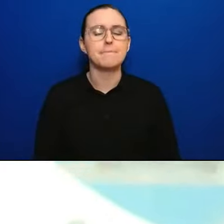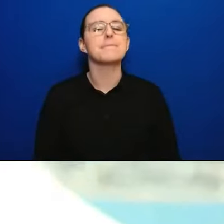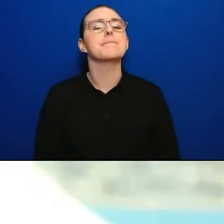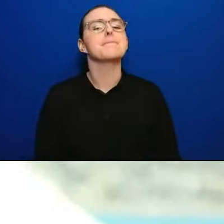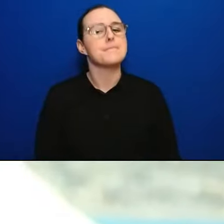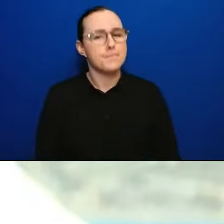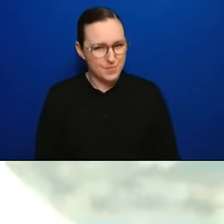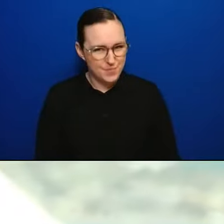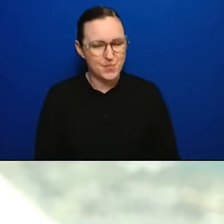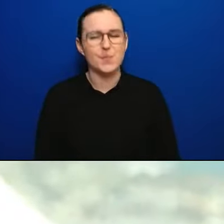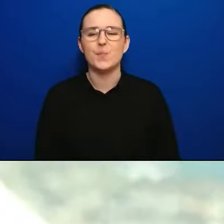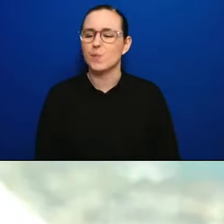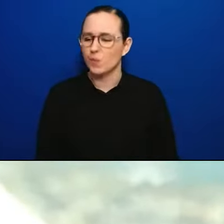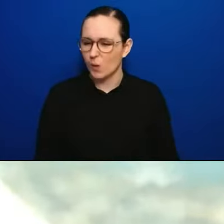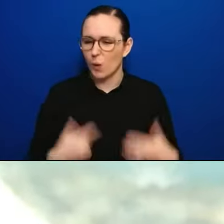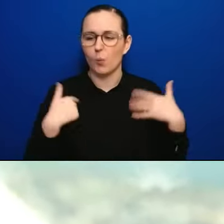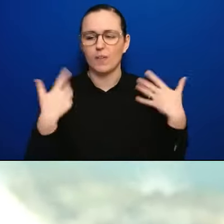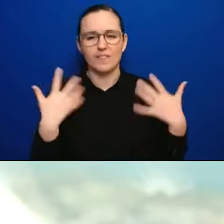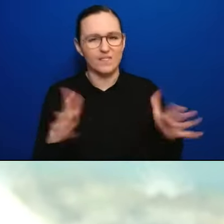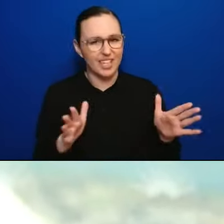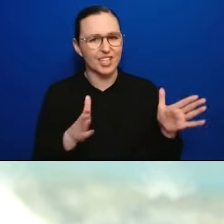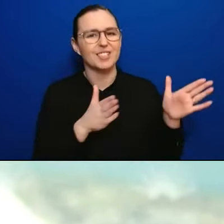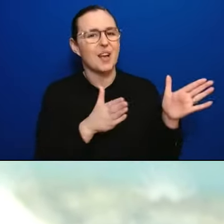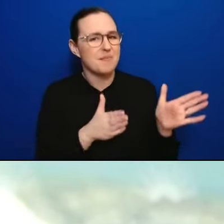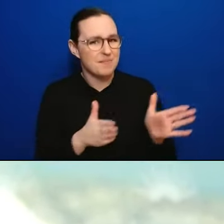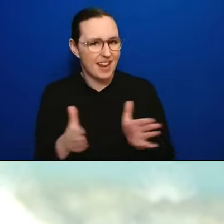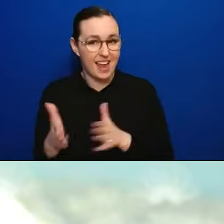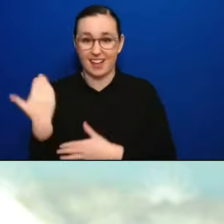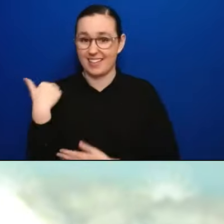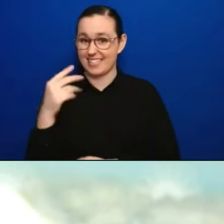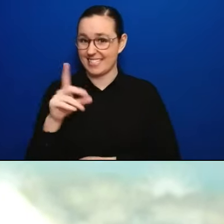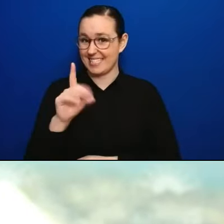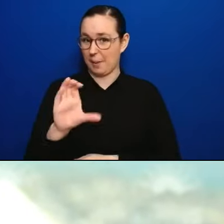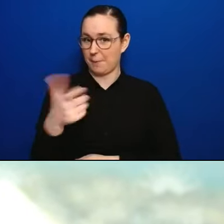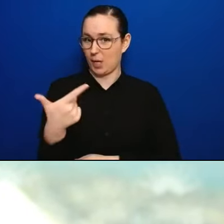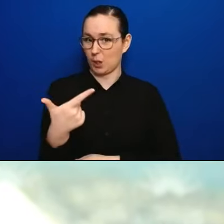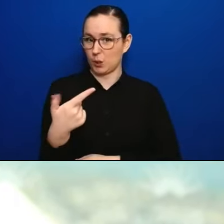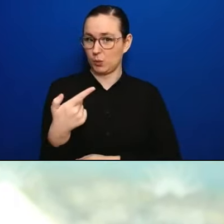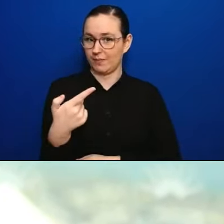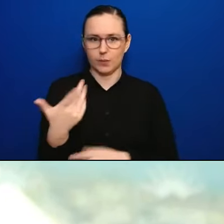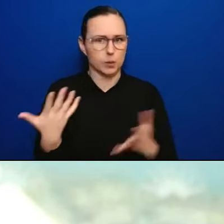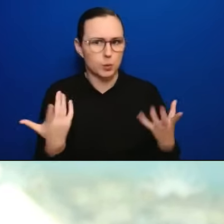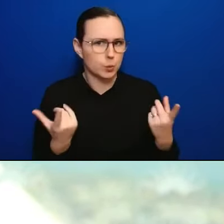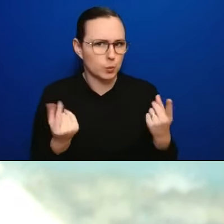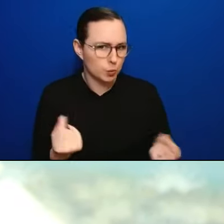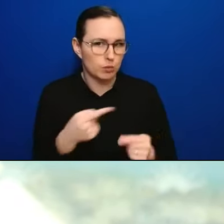Sure.